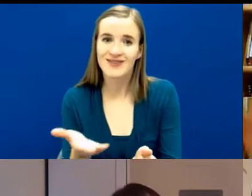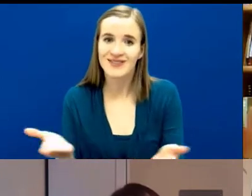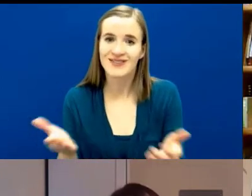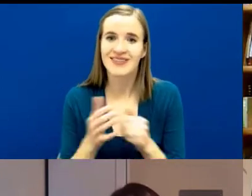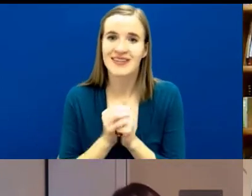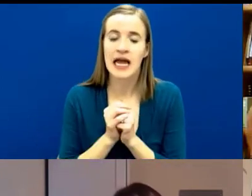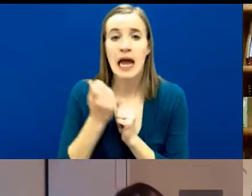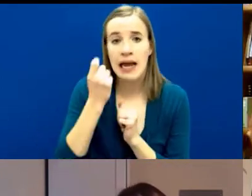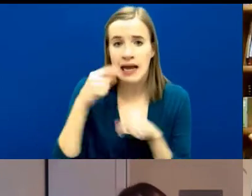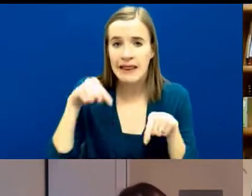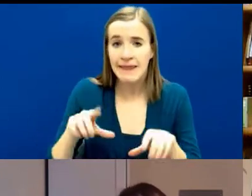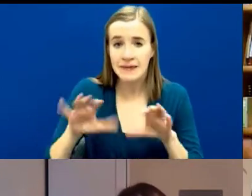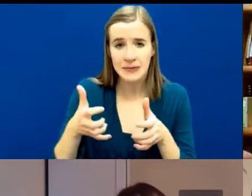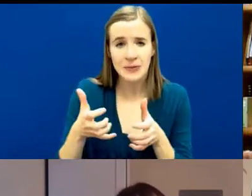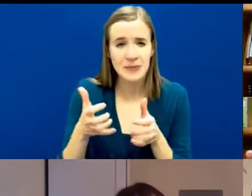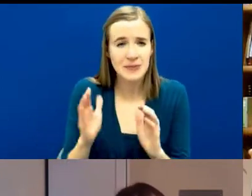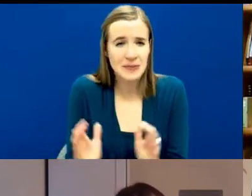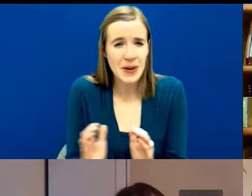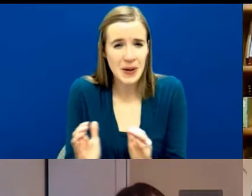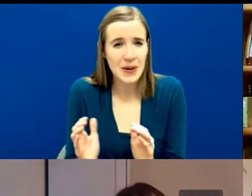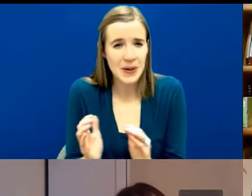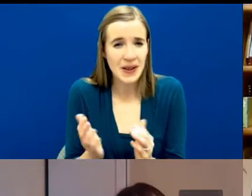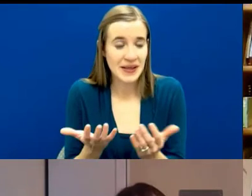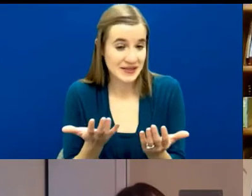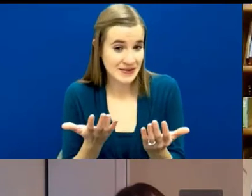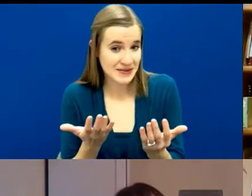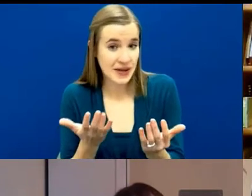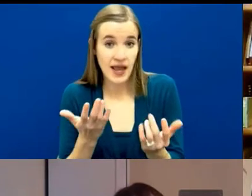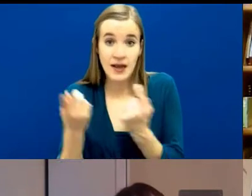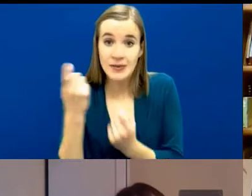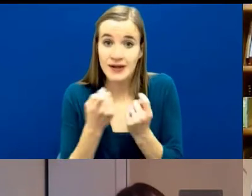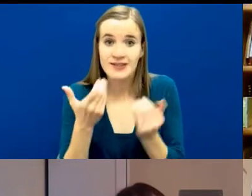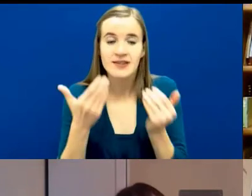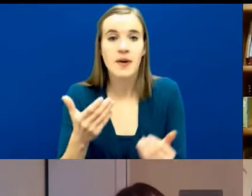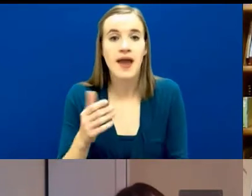numbers here. So if you want to just turn on your microphone, I think that would probably be fine.